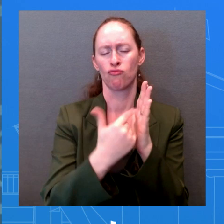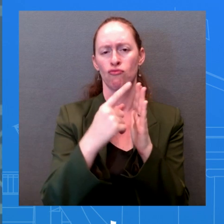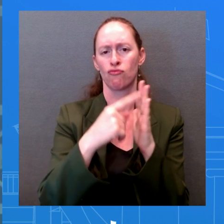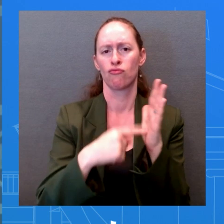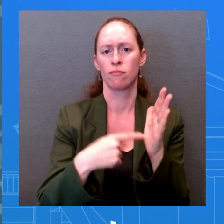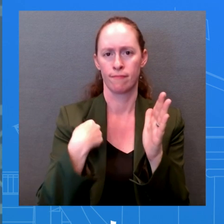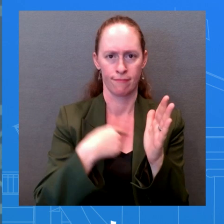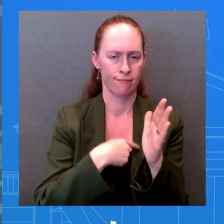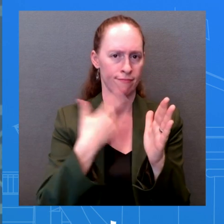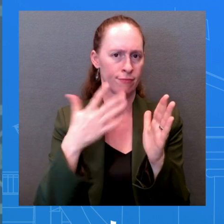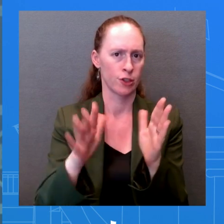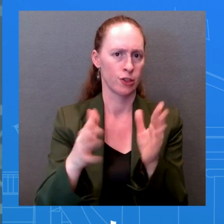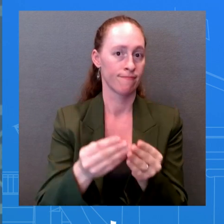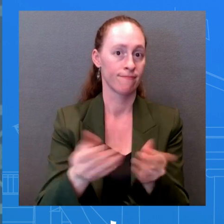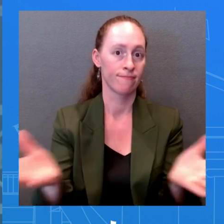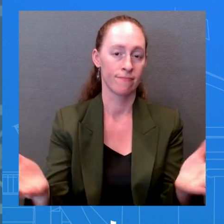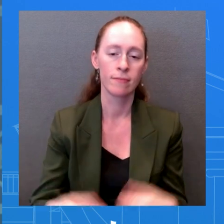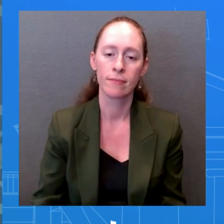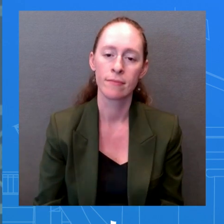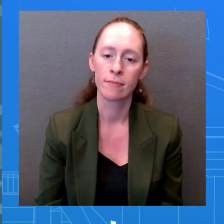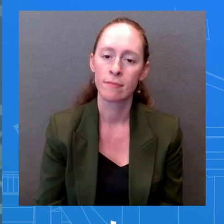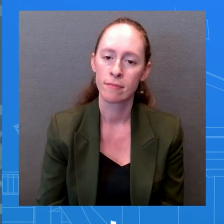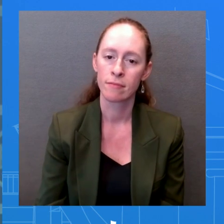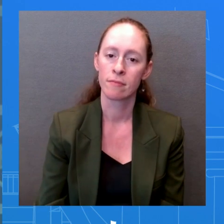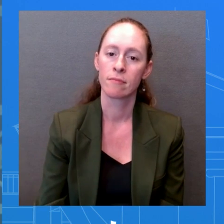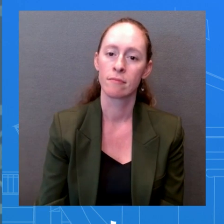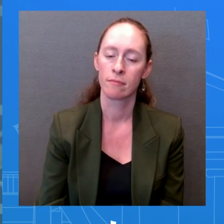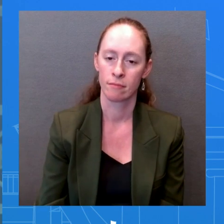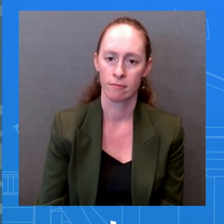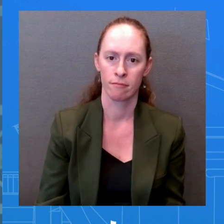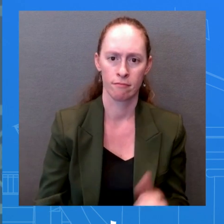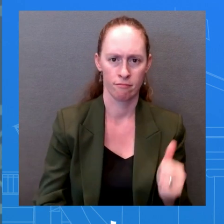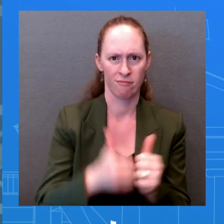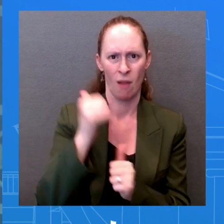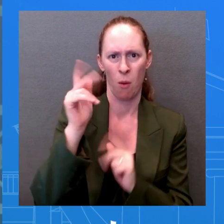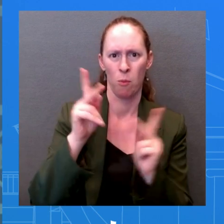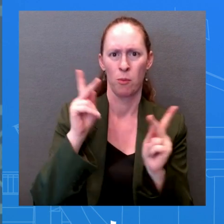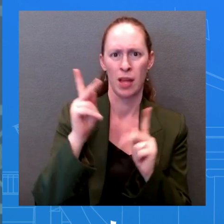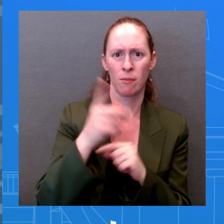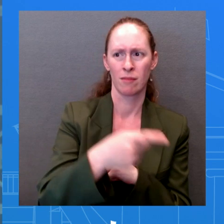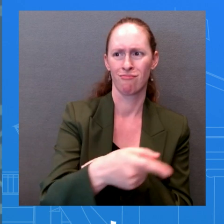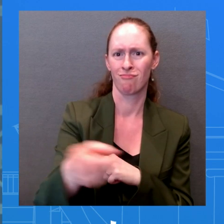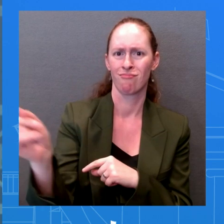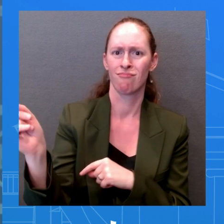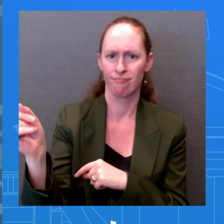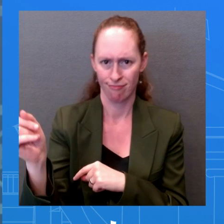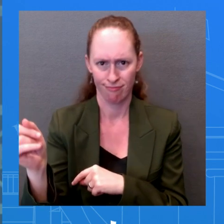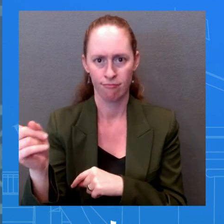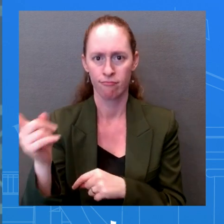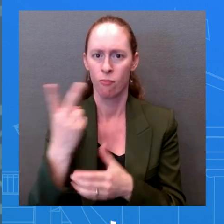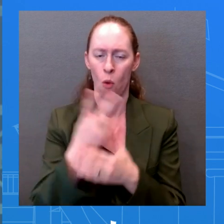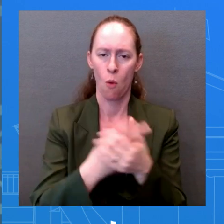including Republicans, including Democrats, including independents -- are united against hate-fueled violence.